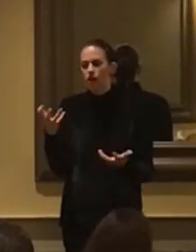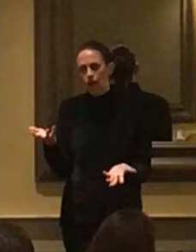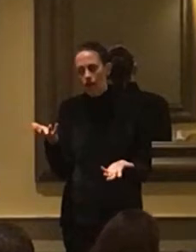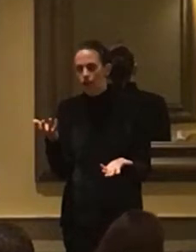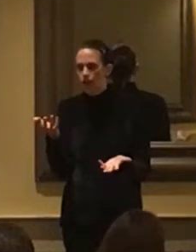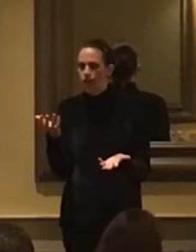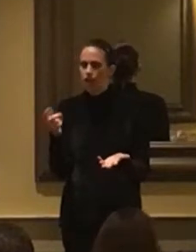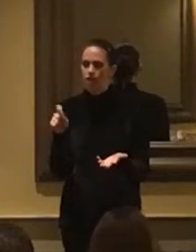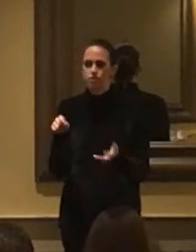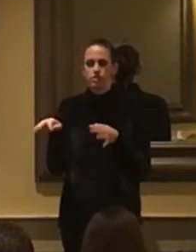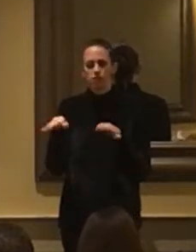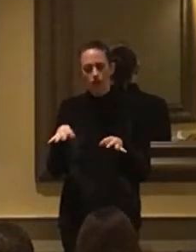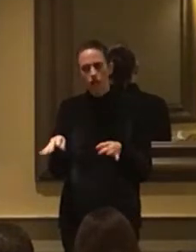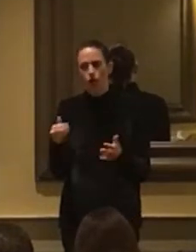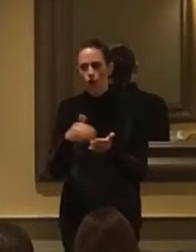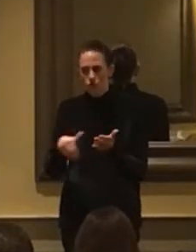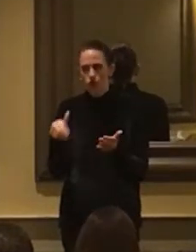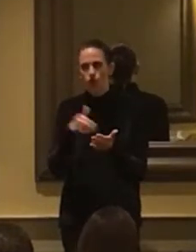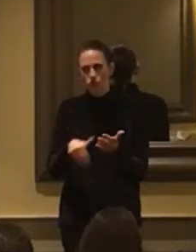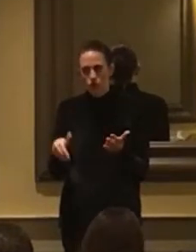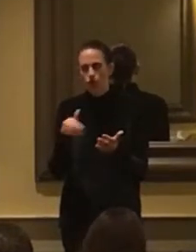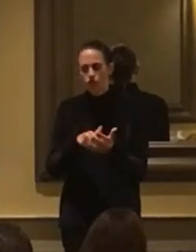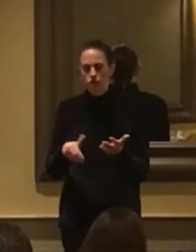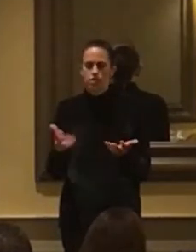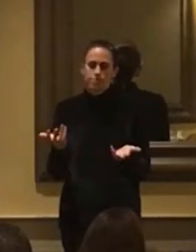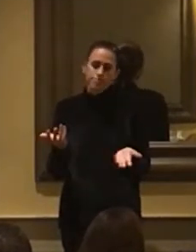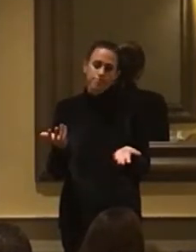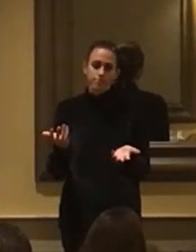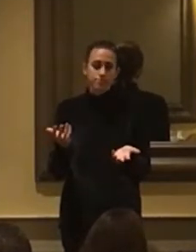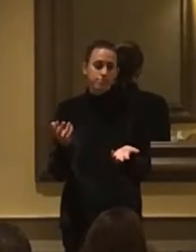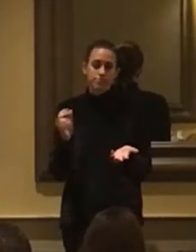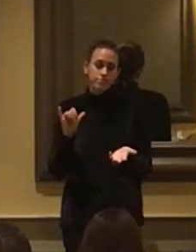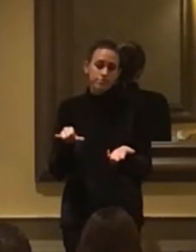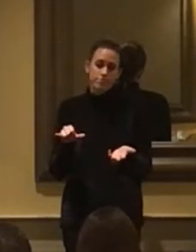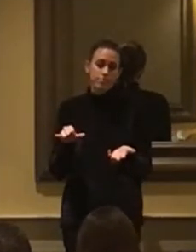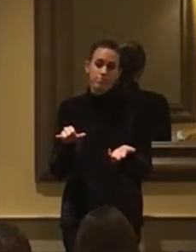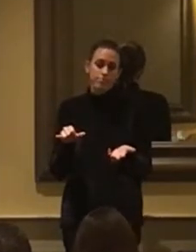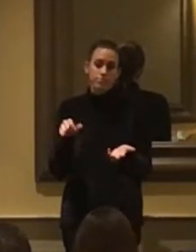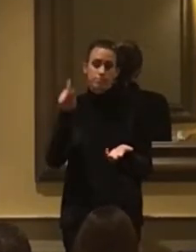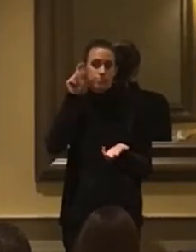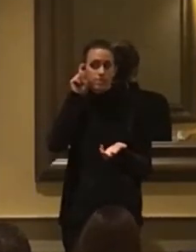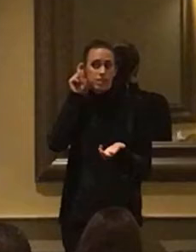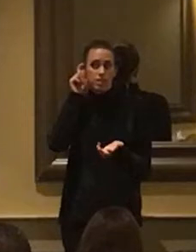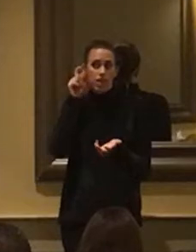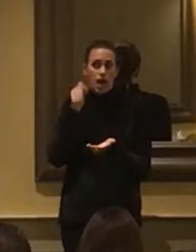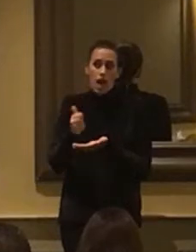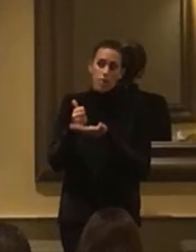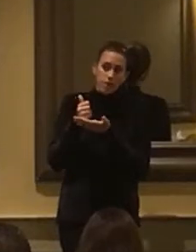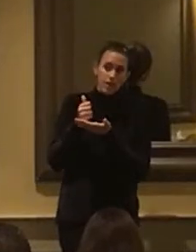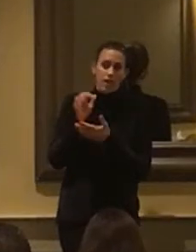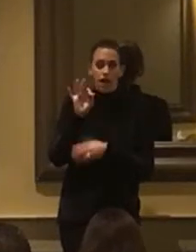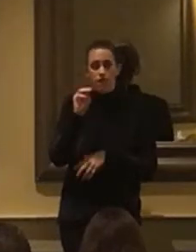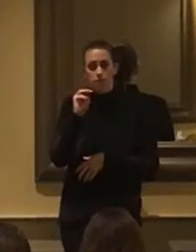You'd always have to explain to them like,